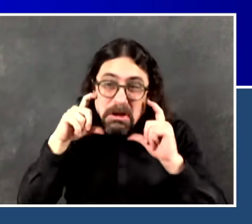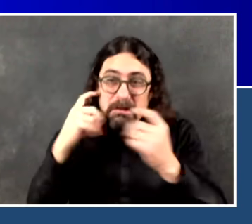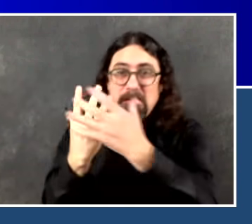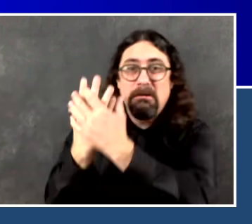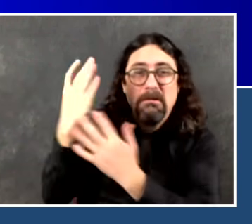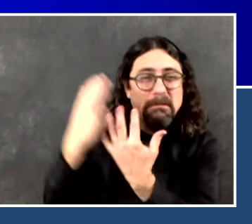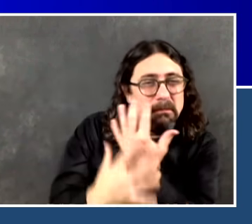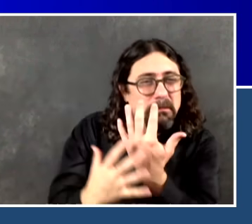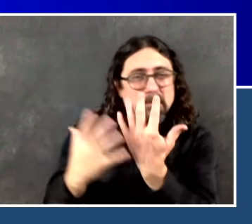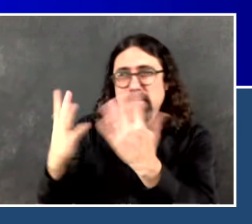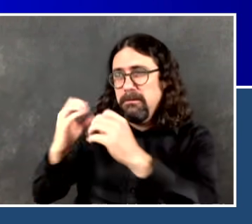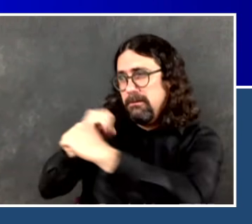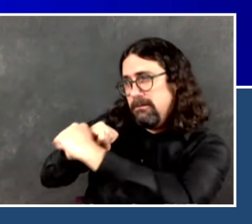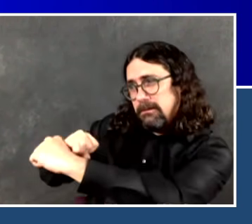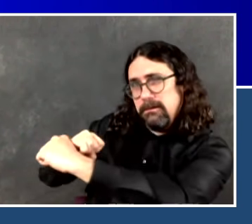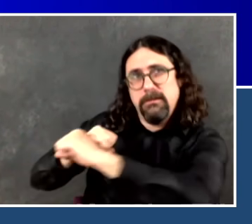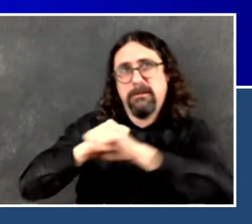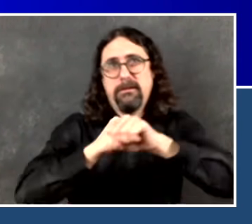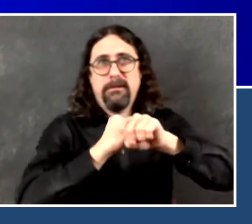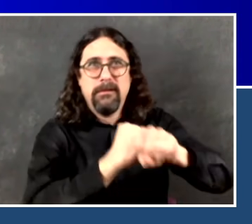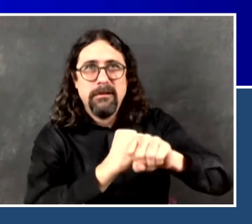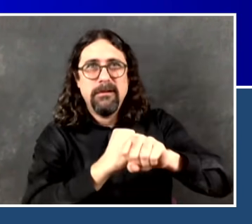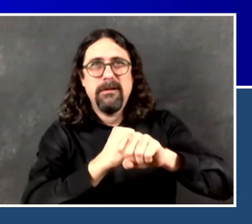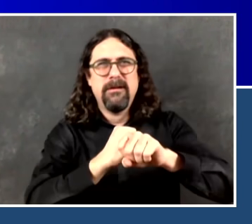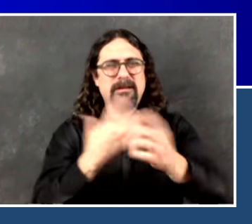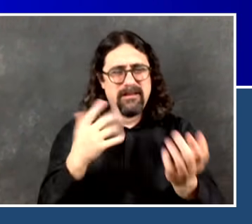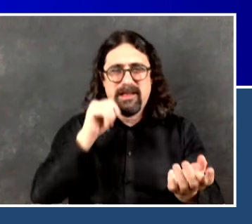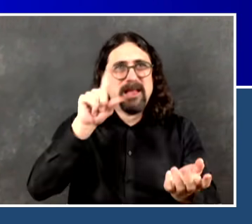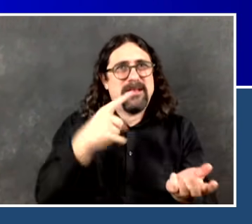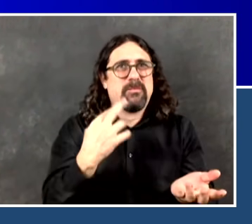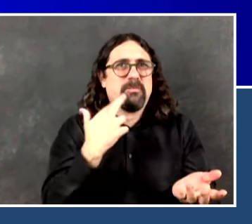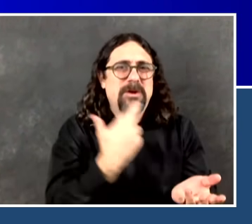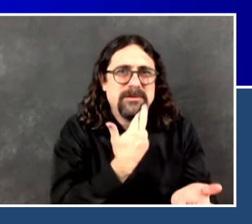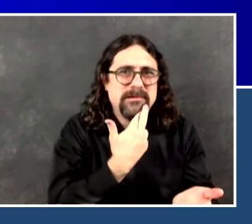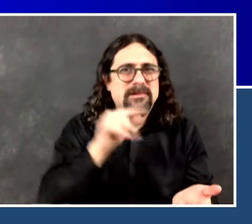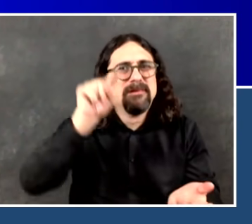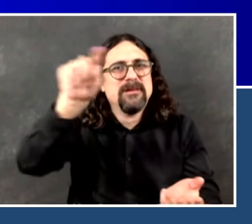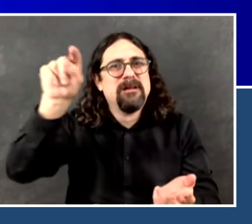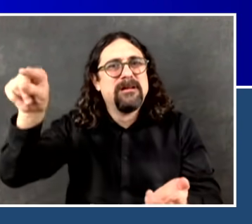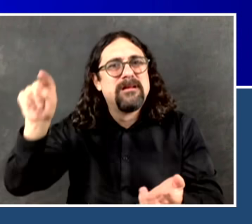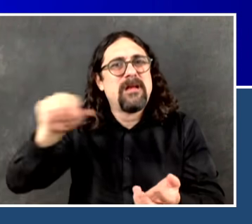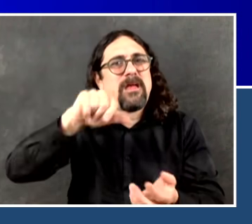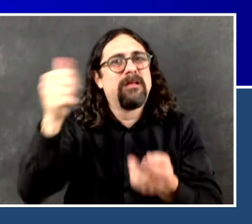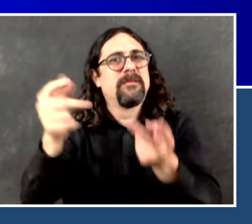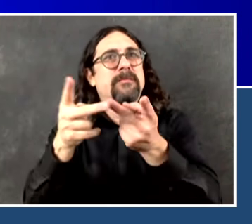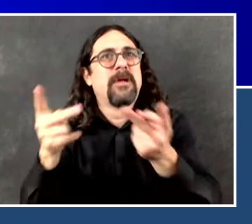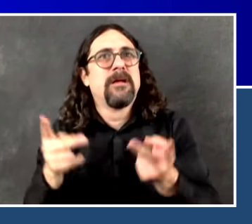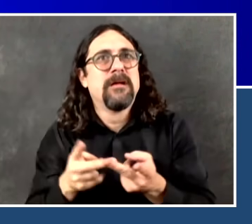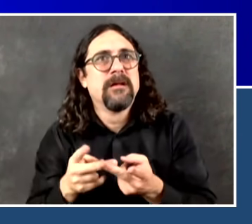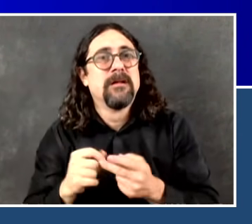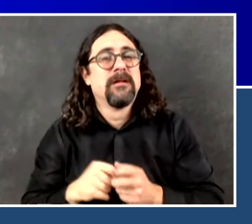THEY DO MAKE SURE THEY'RE SFAE. WHEN WILL TH EY NEED MORE? WHEN WILL WE THEY NEED LESS? WE HAVE TO FILL